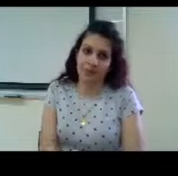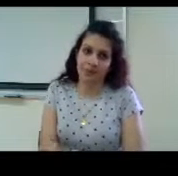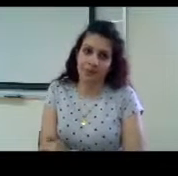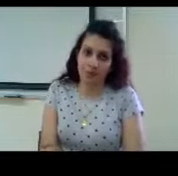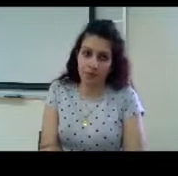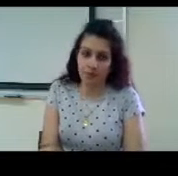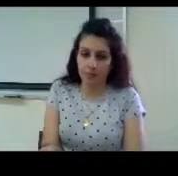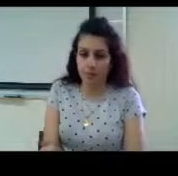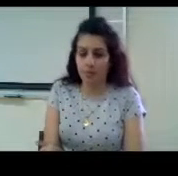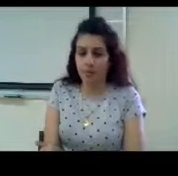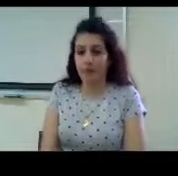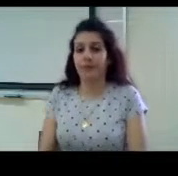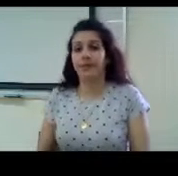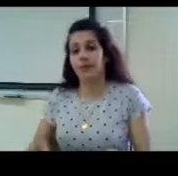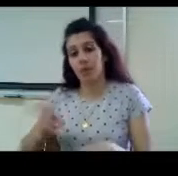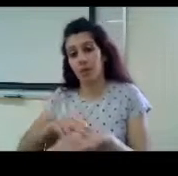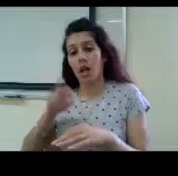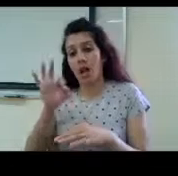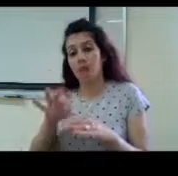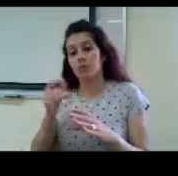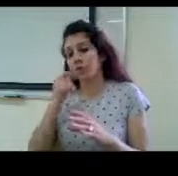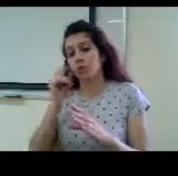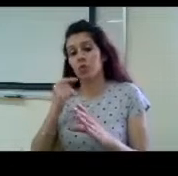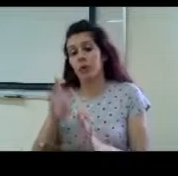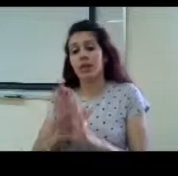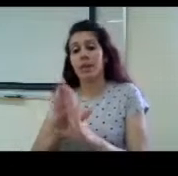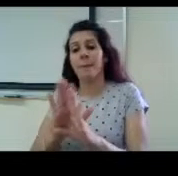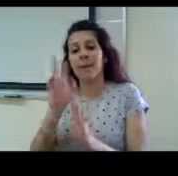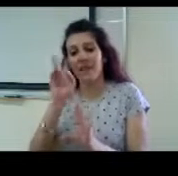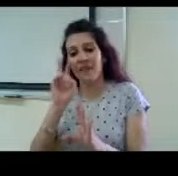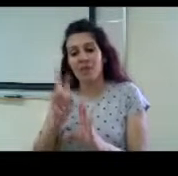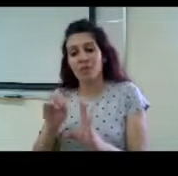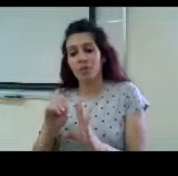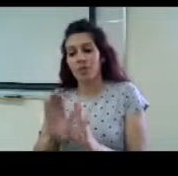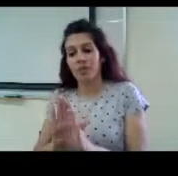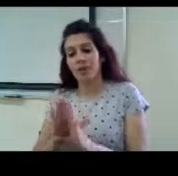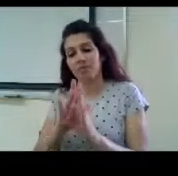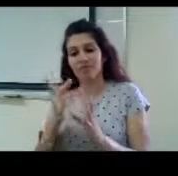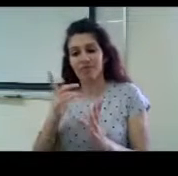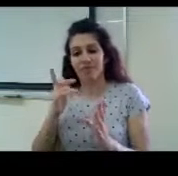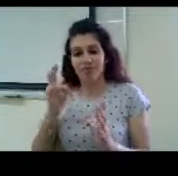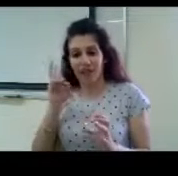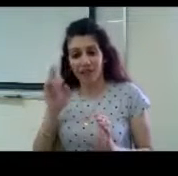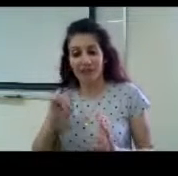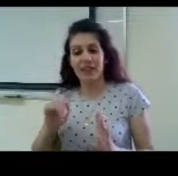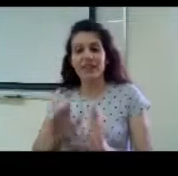has been very important ensuring that people understand fully